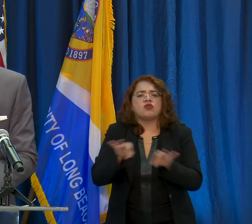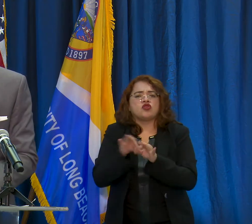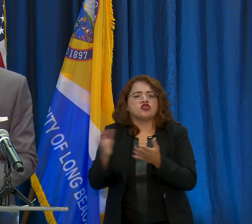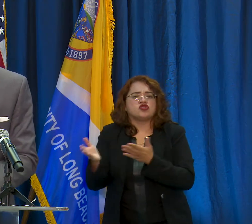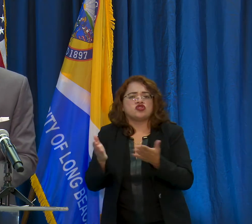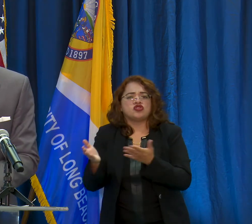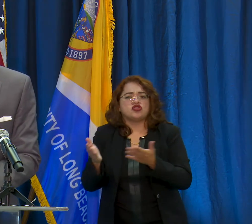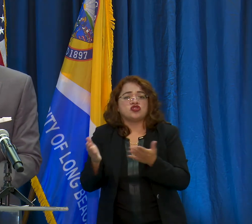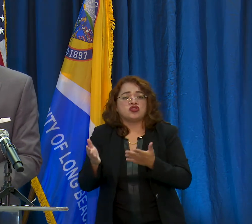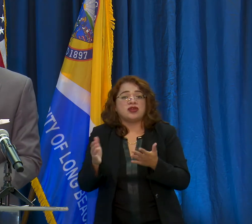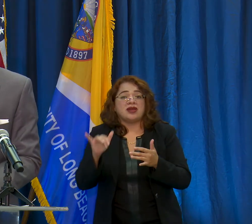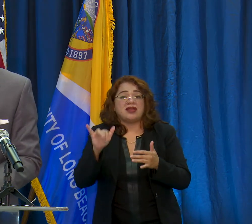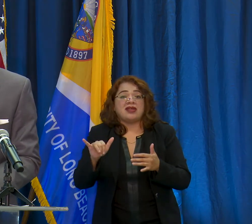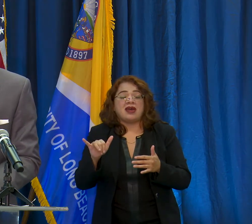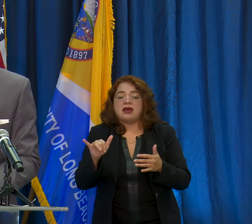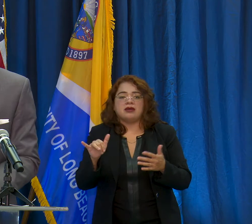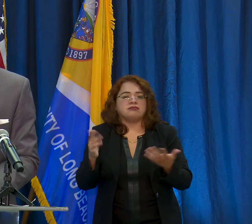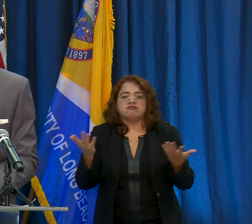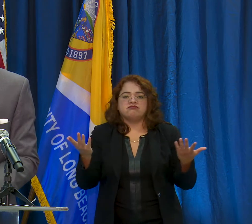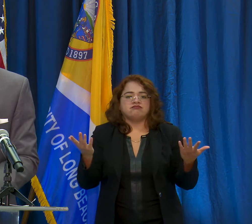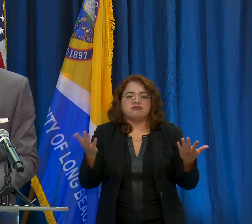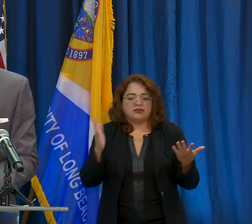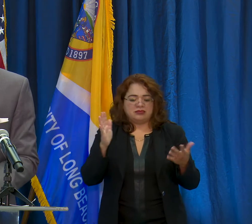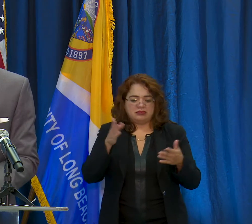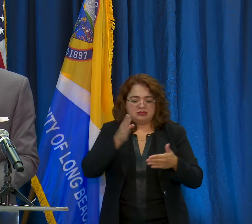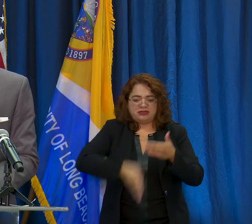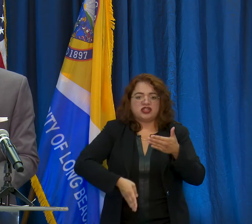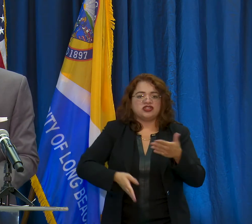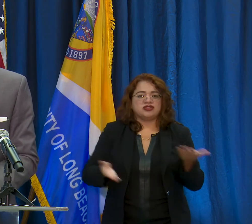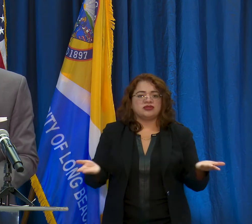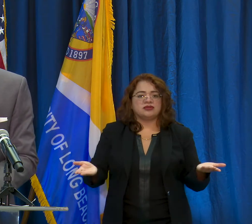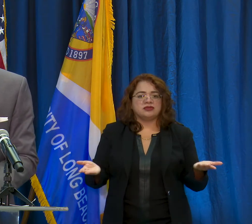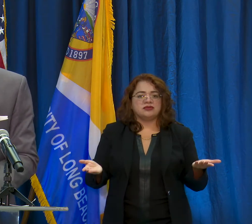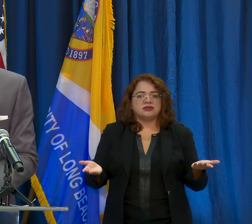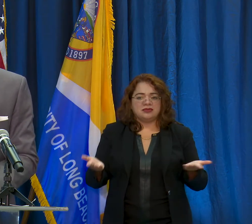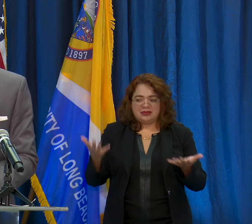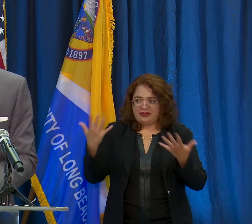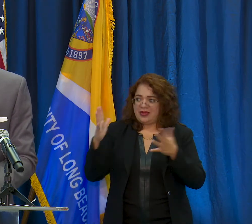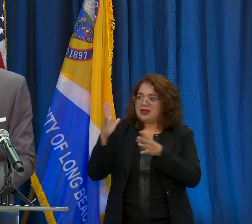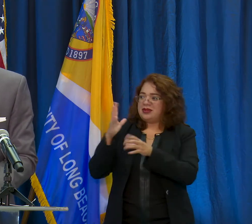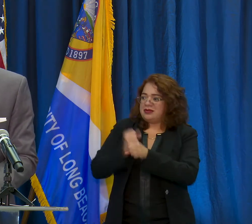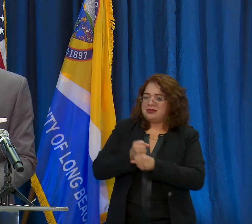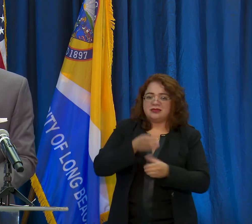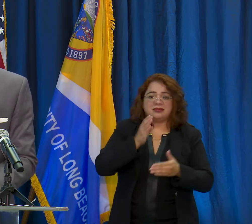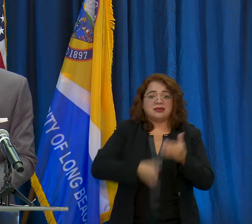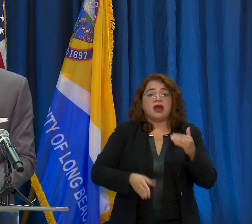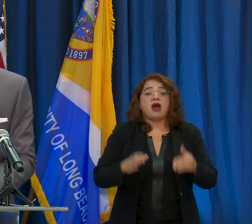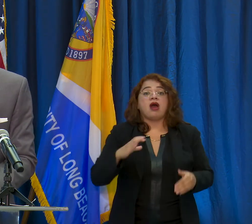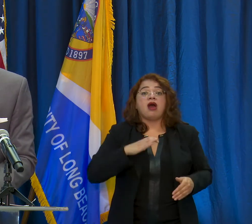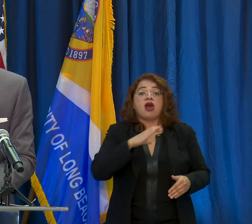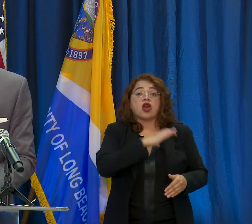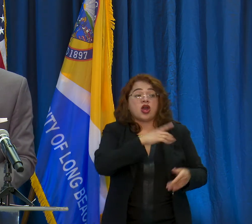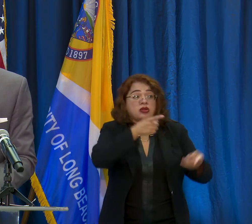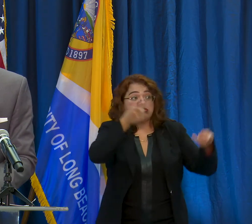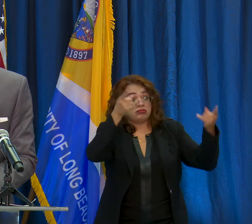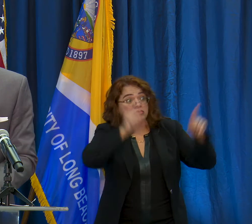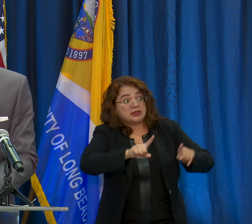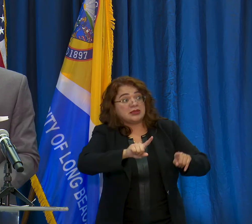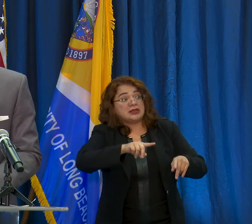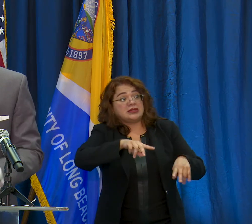longer be coming into the City of Long Beach unless of course our Congress reaches another deal.